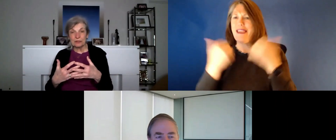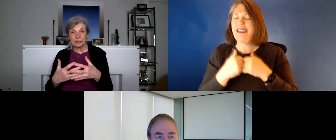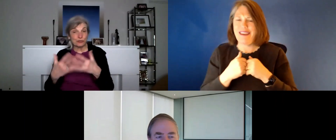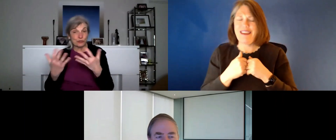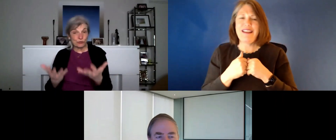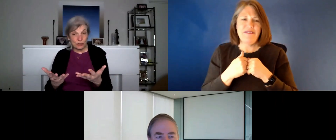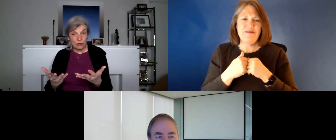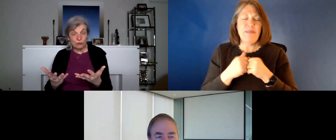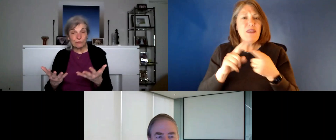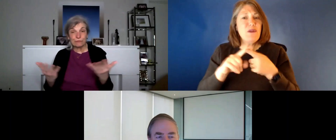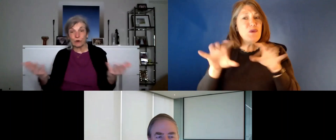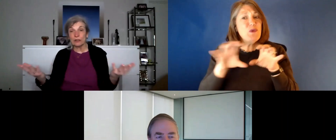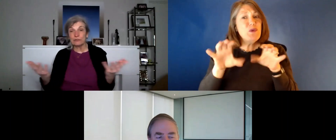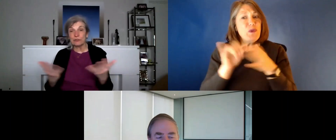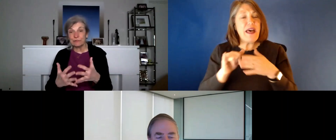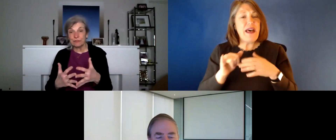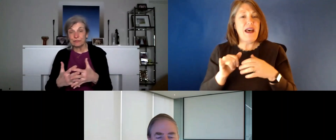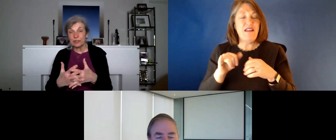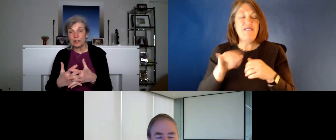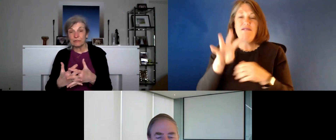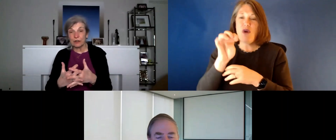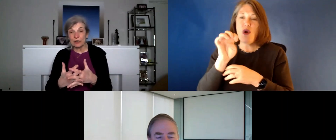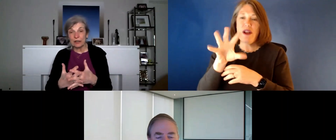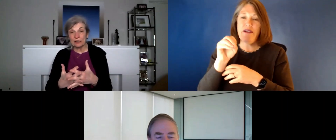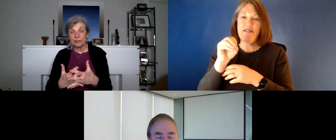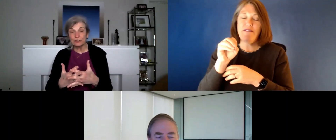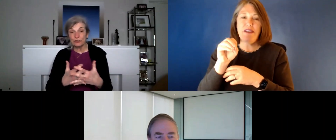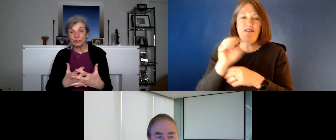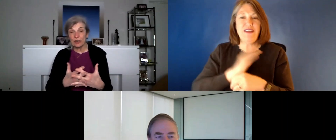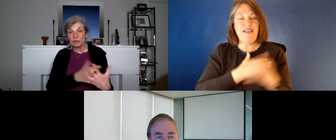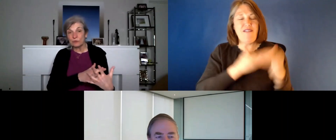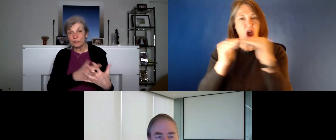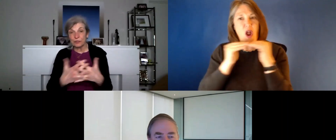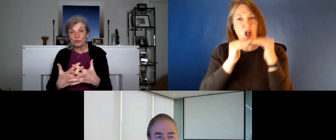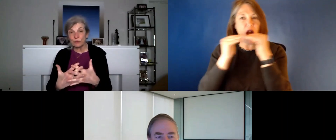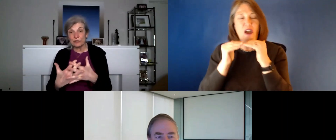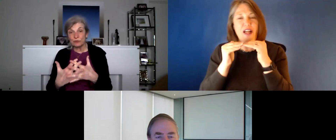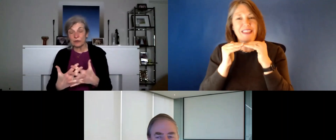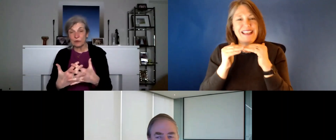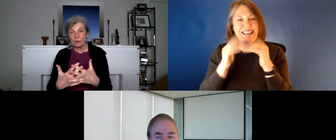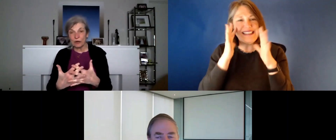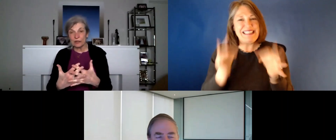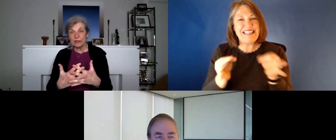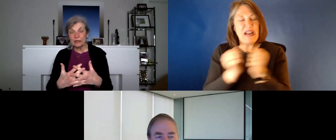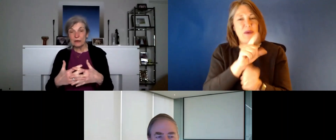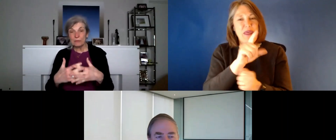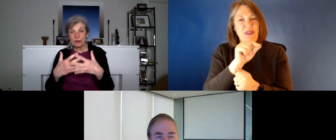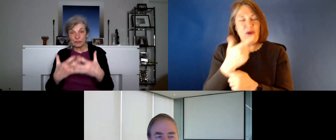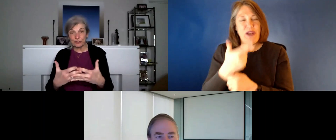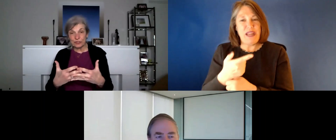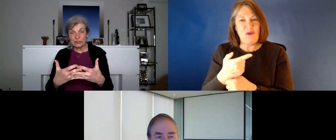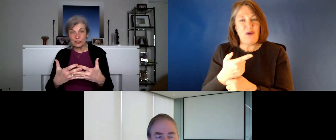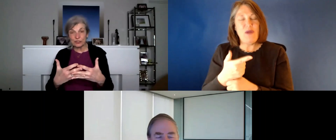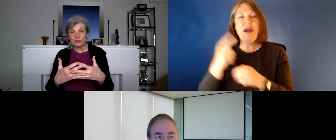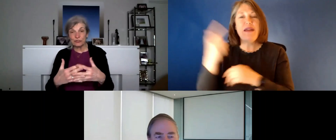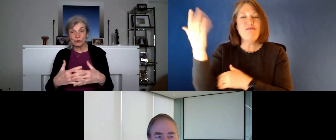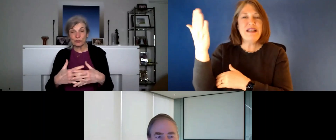to do so. 450 of our colleagues decided 06:16:31 with their 2021 presentations or